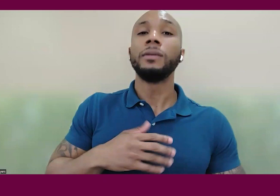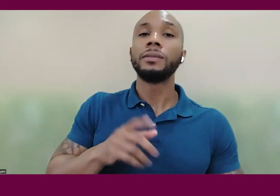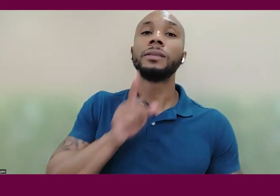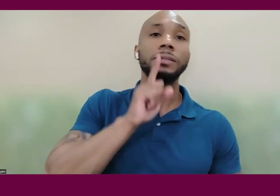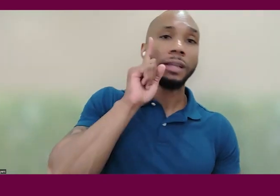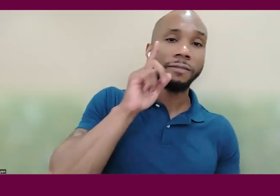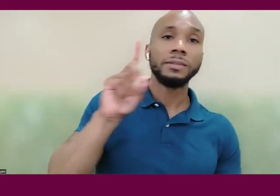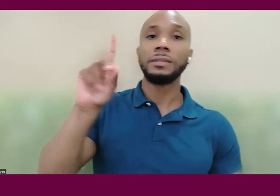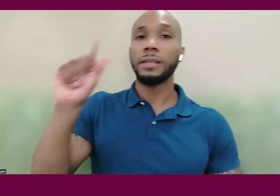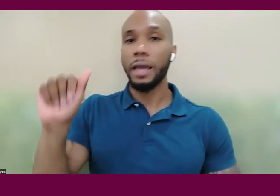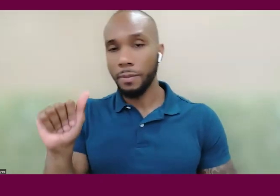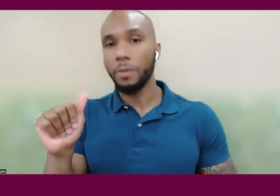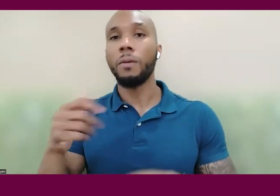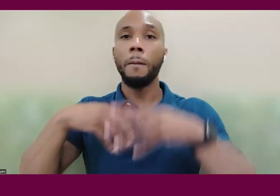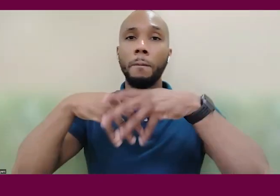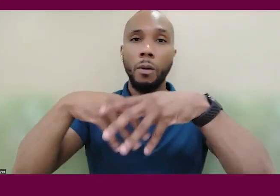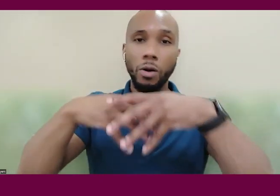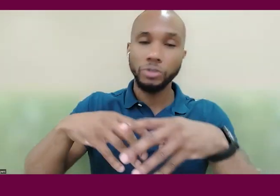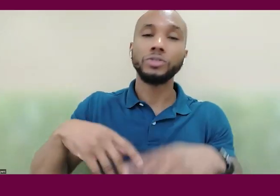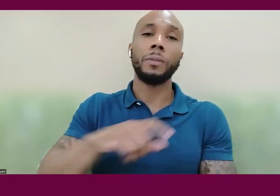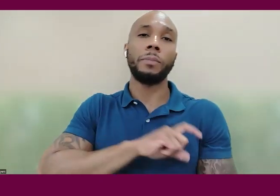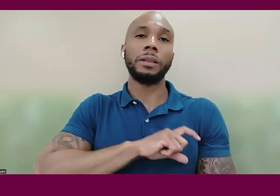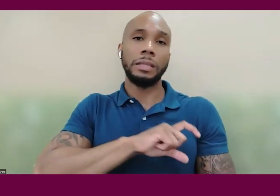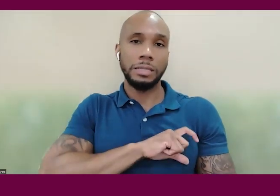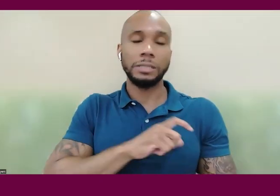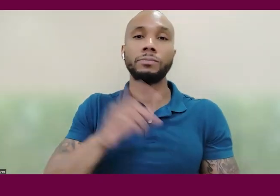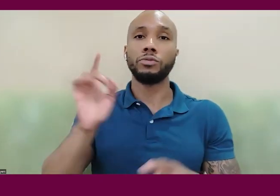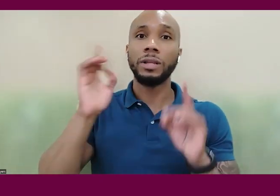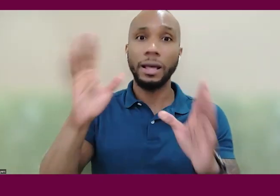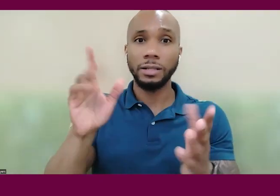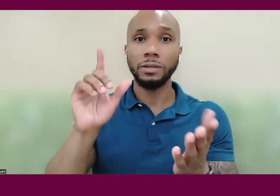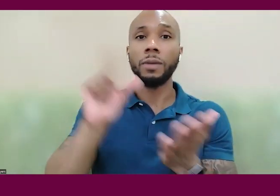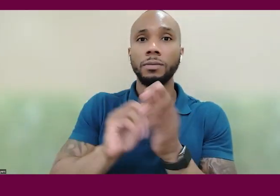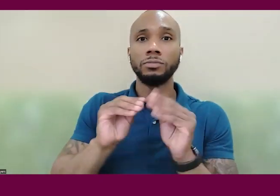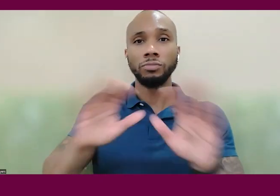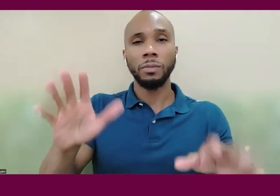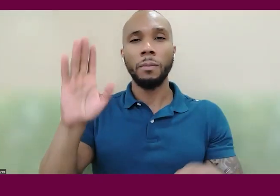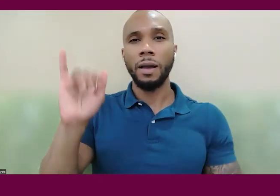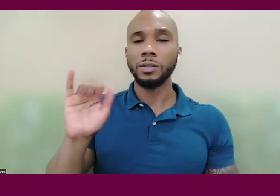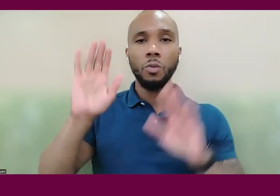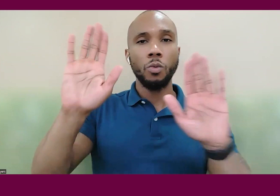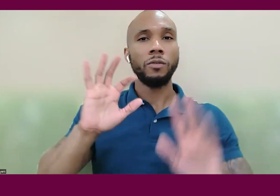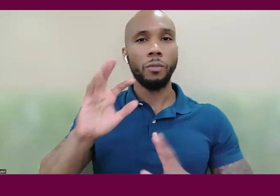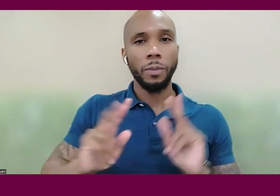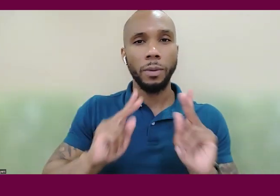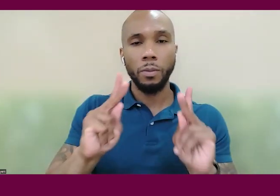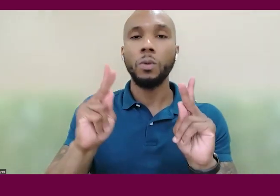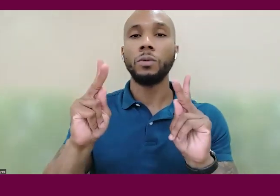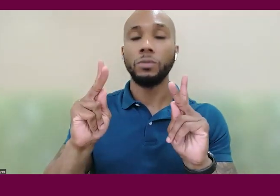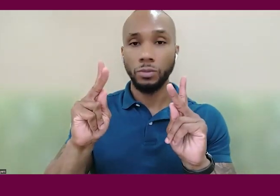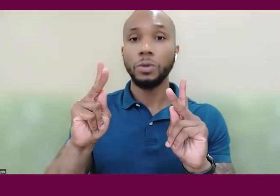and disabled margin of police brutality put out by a couple of really great folks, then